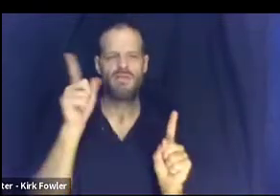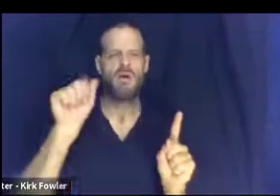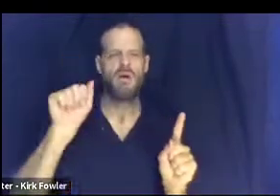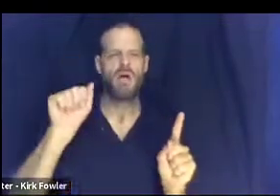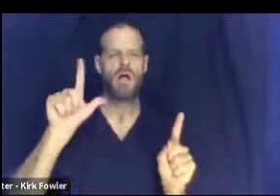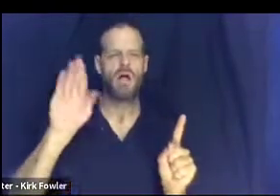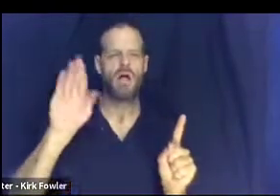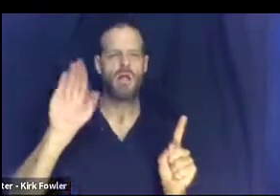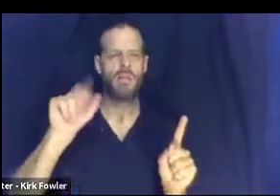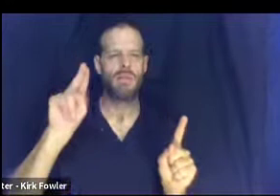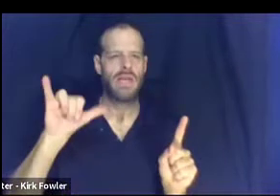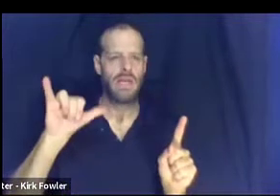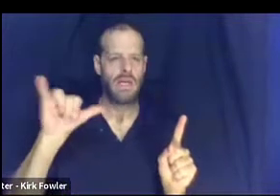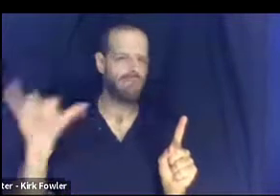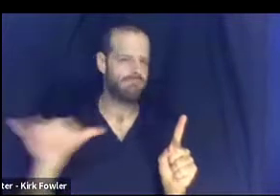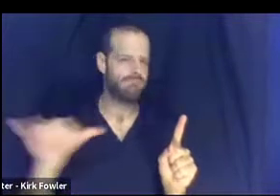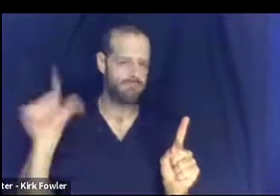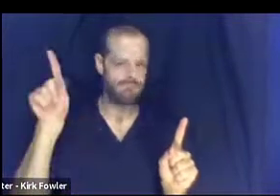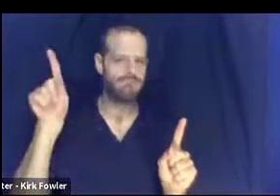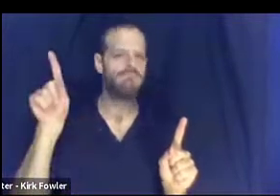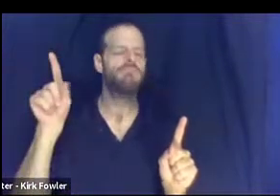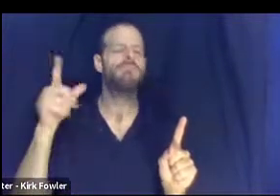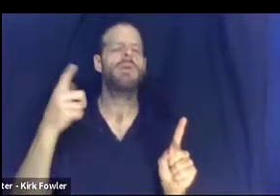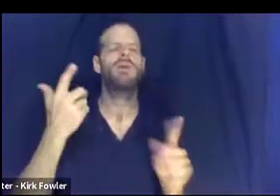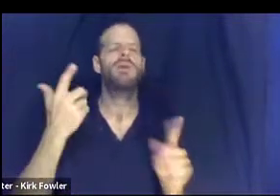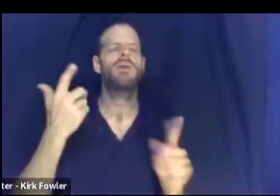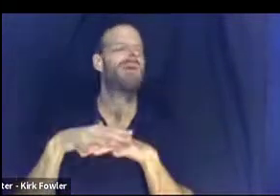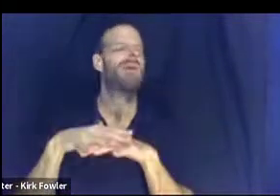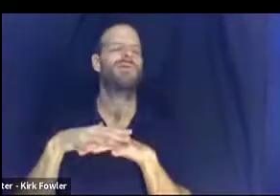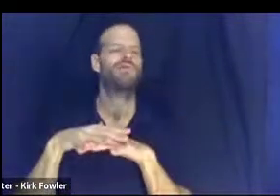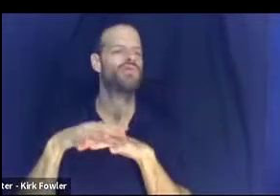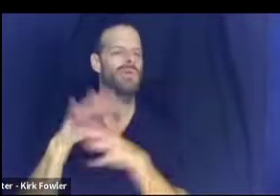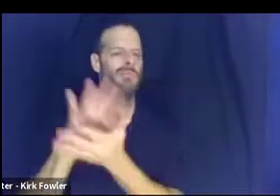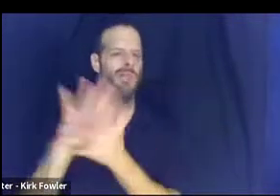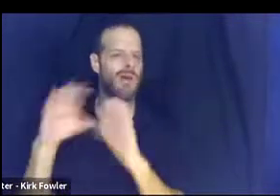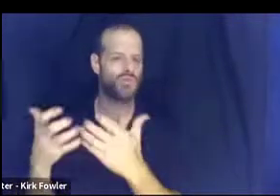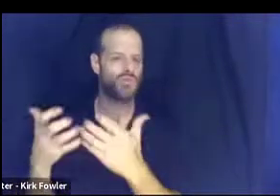who is in a mainstream classroom and in an elementary school